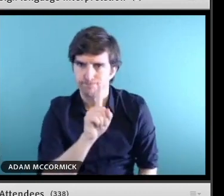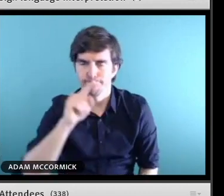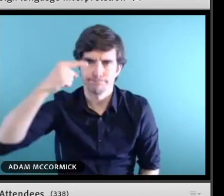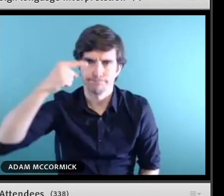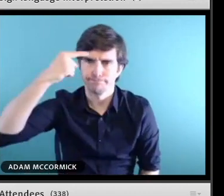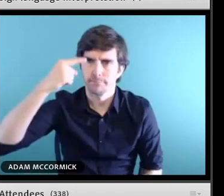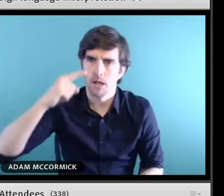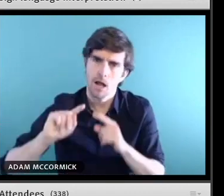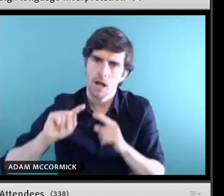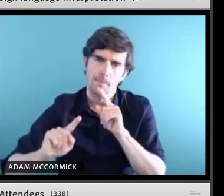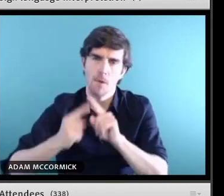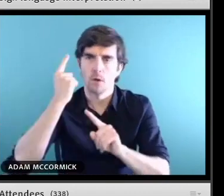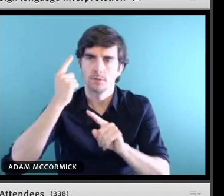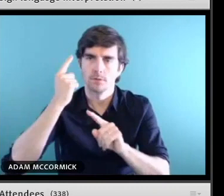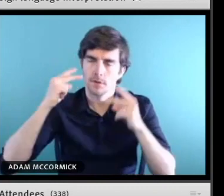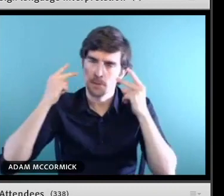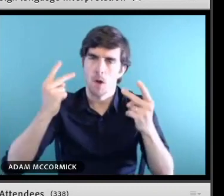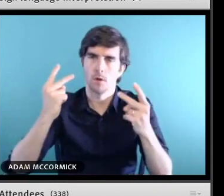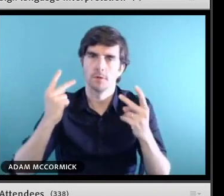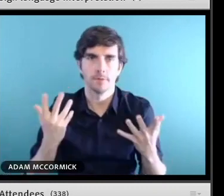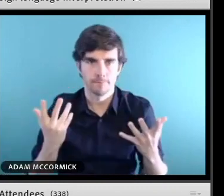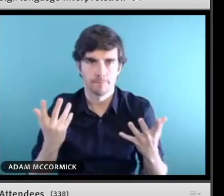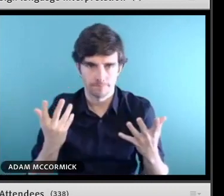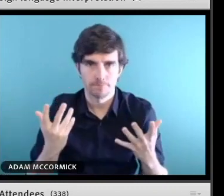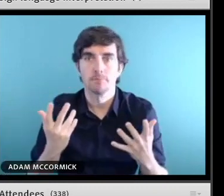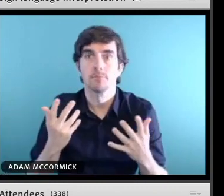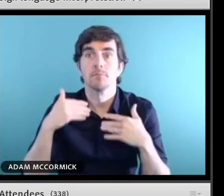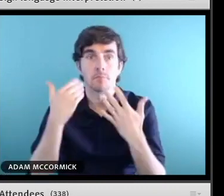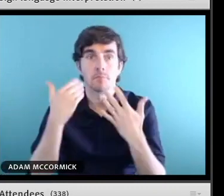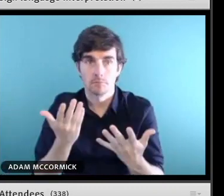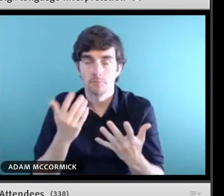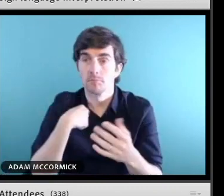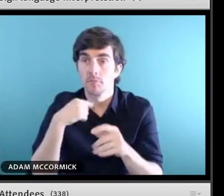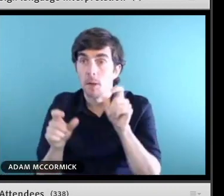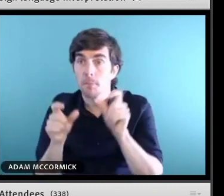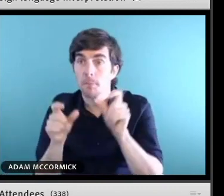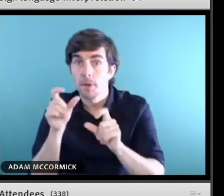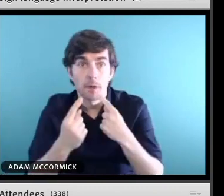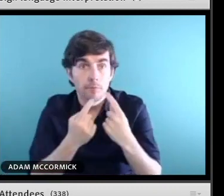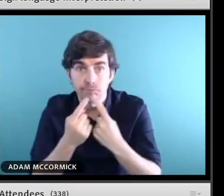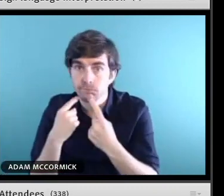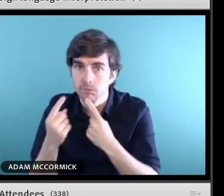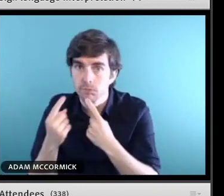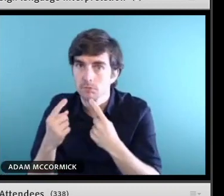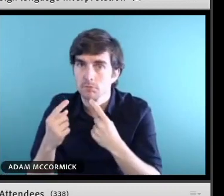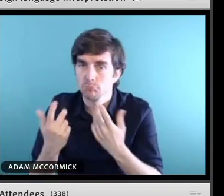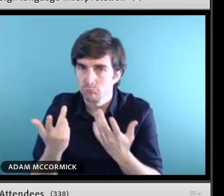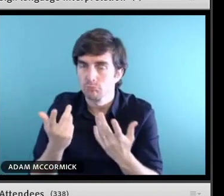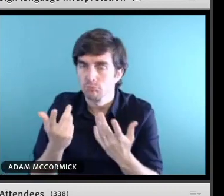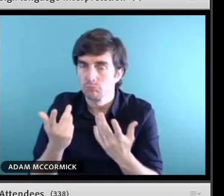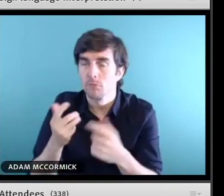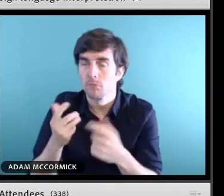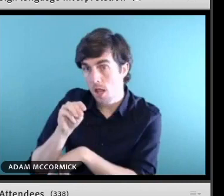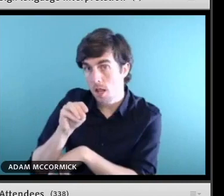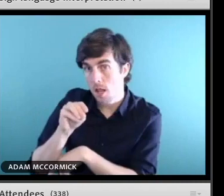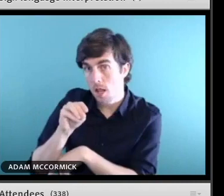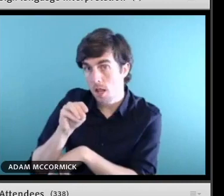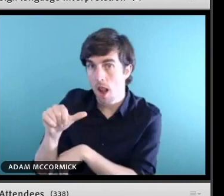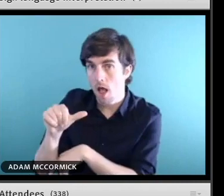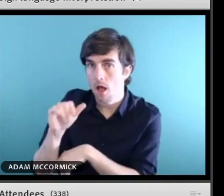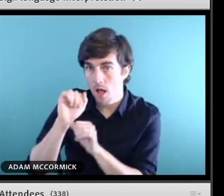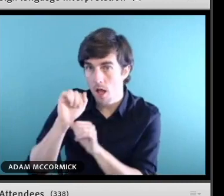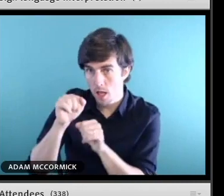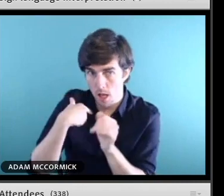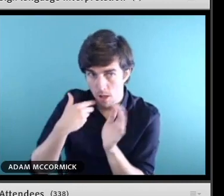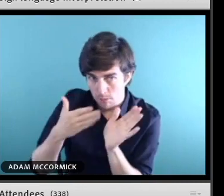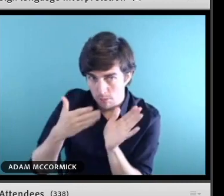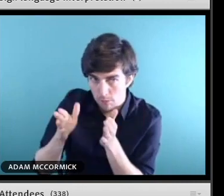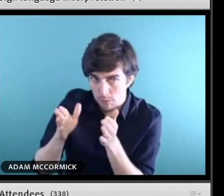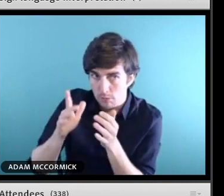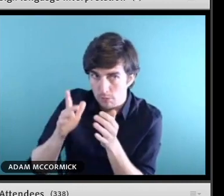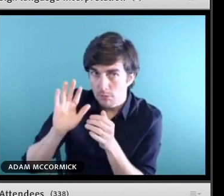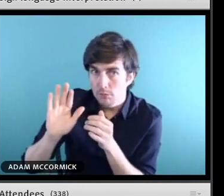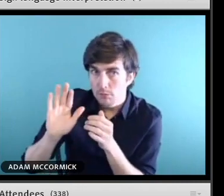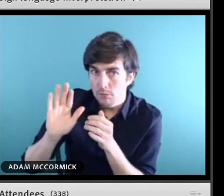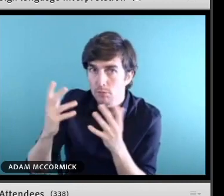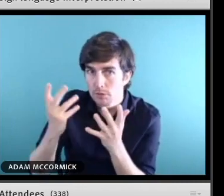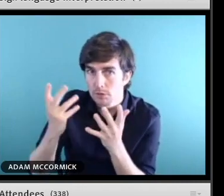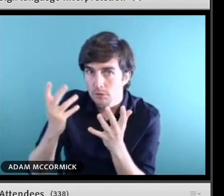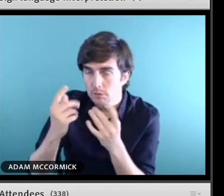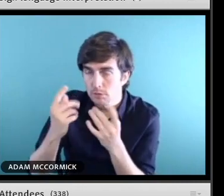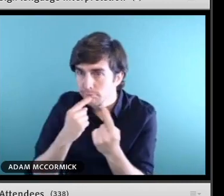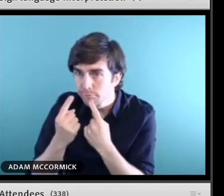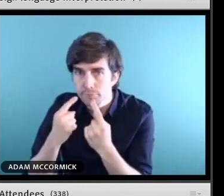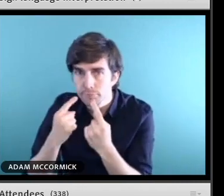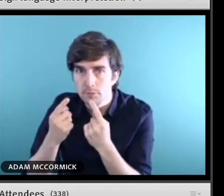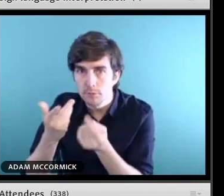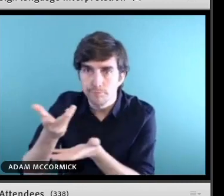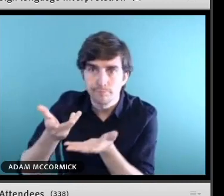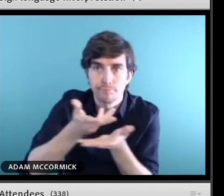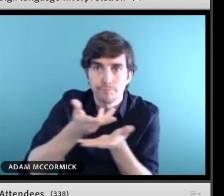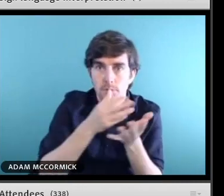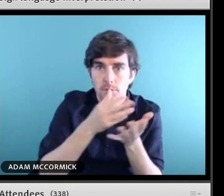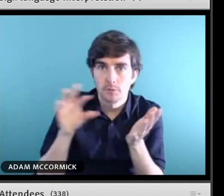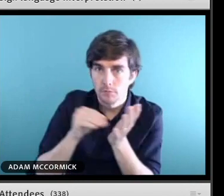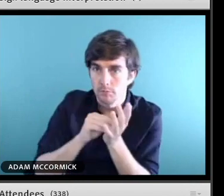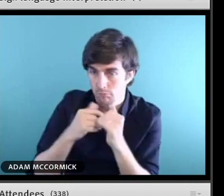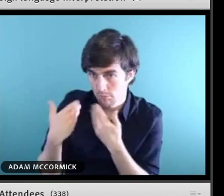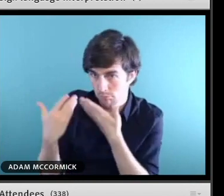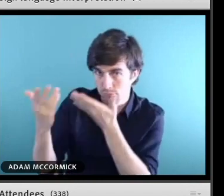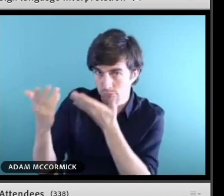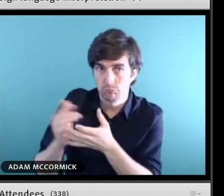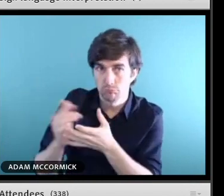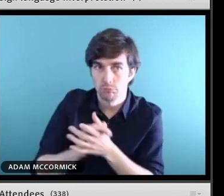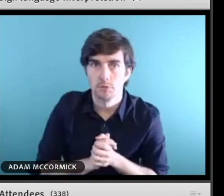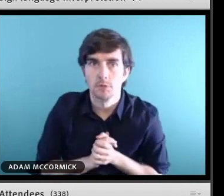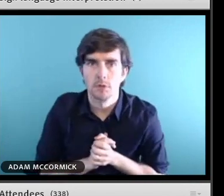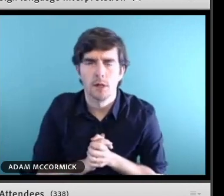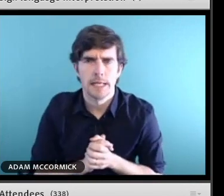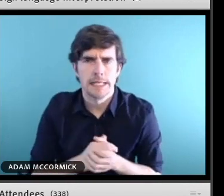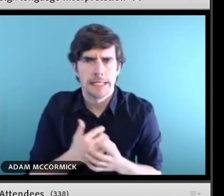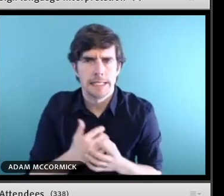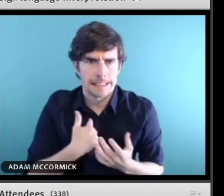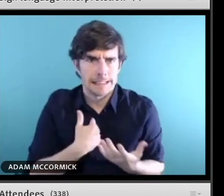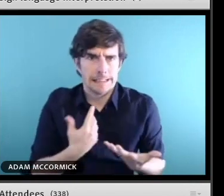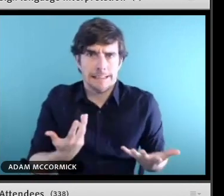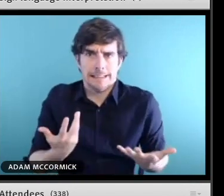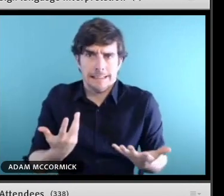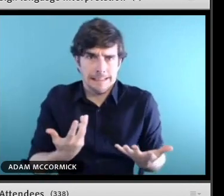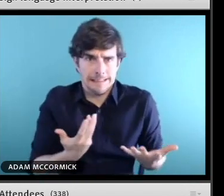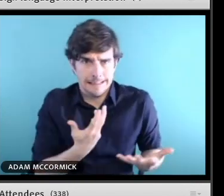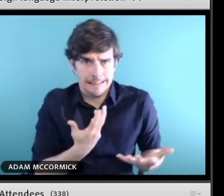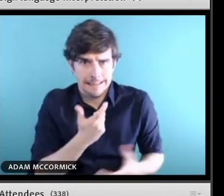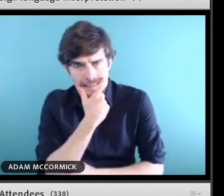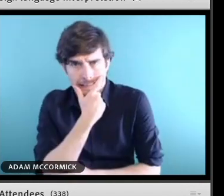the chat as well. So you can download the key messaging publication. There will be a